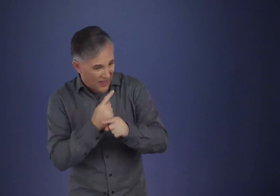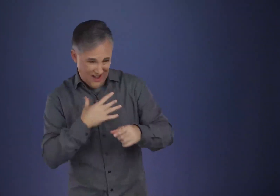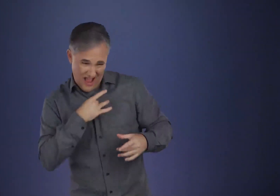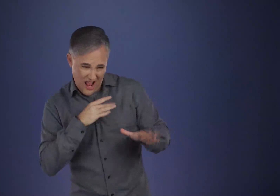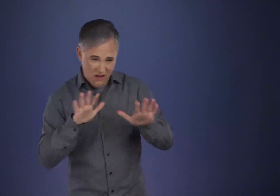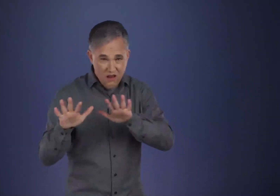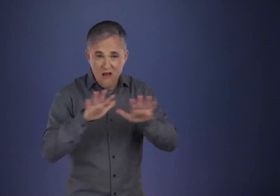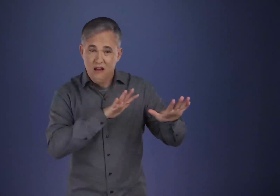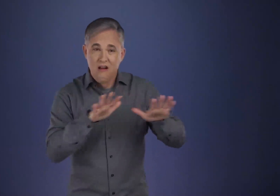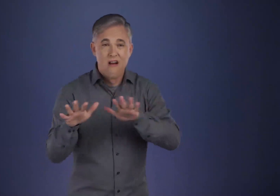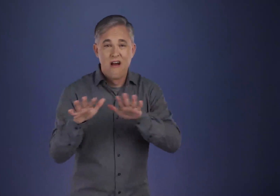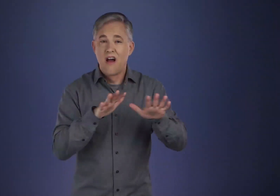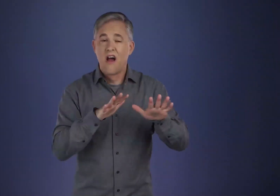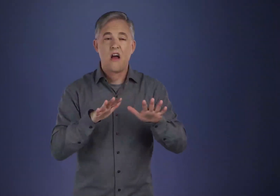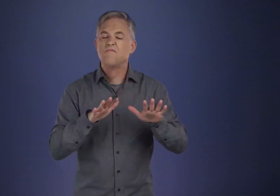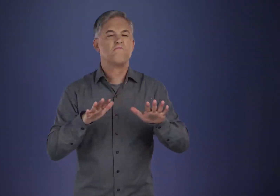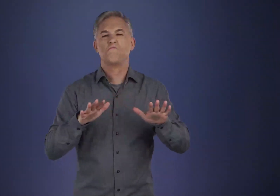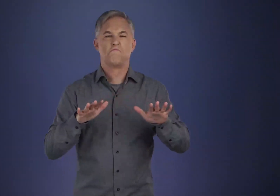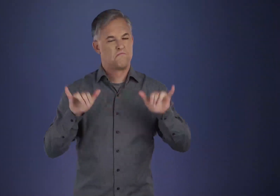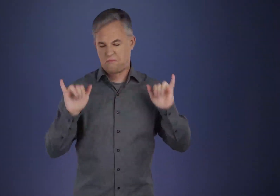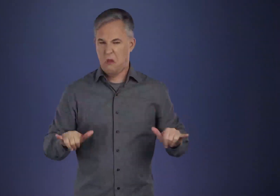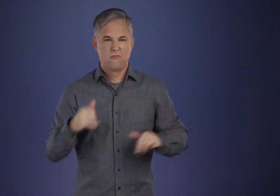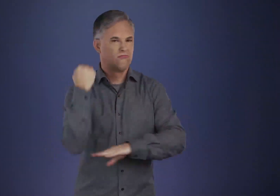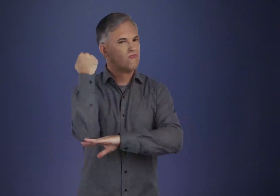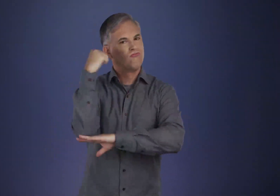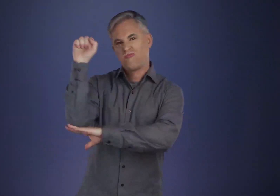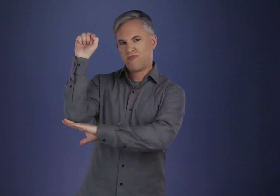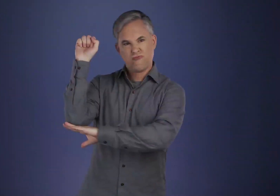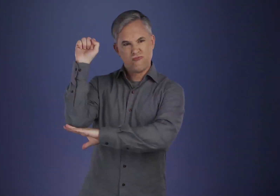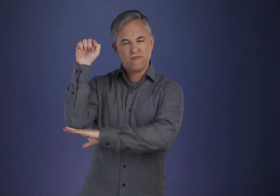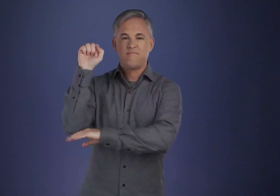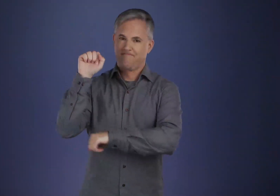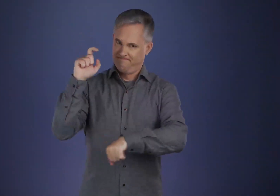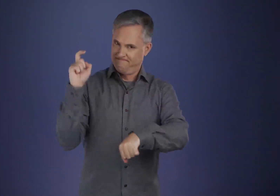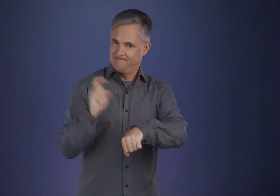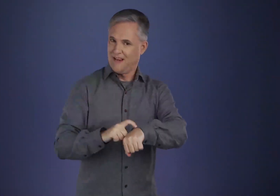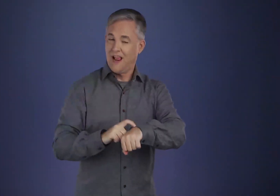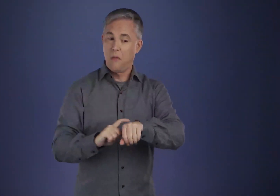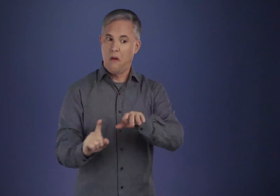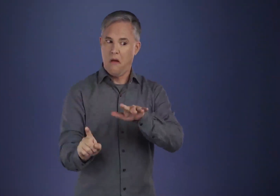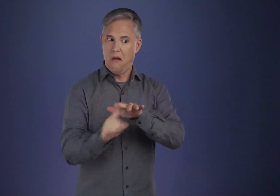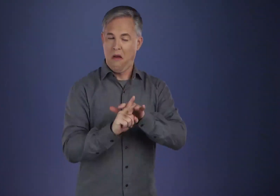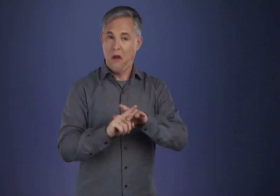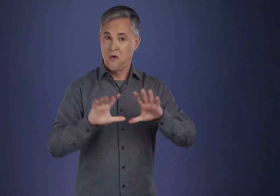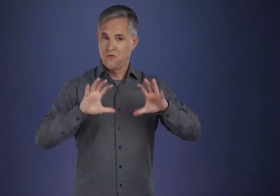but it’s no use, the revolution is on. The group conscience is about to take over.